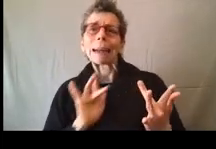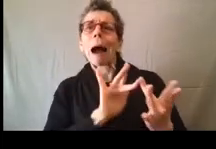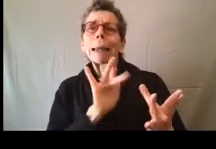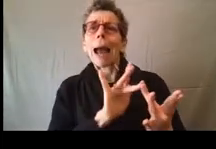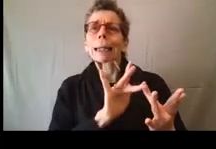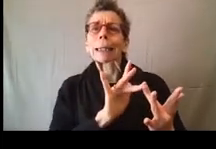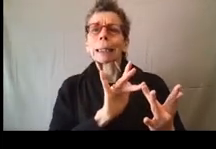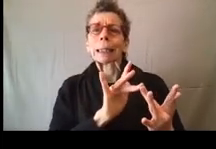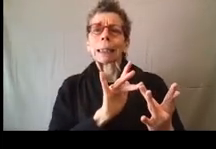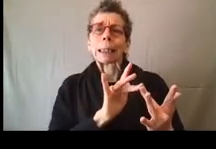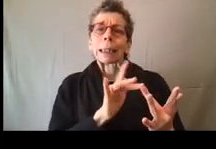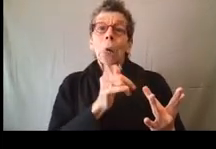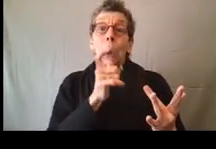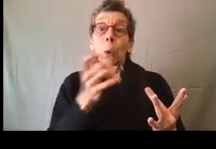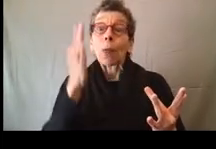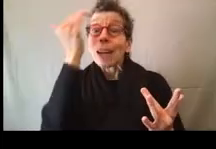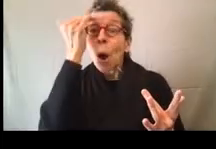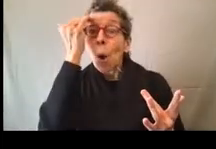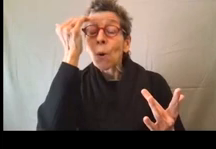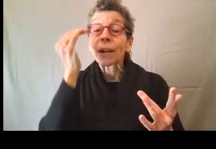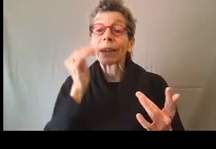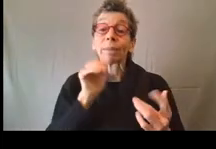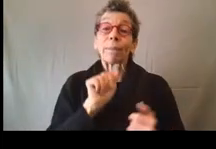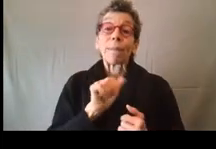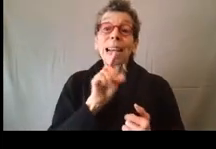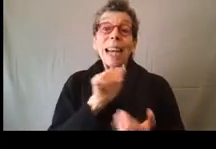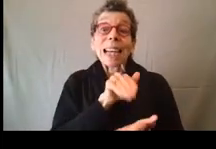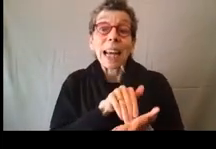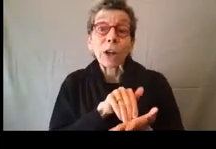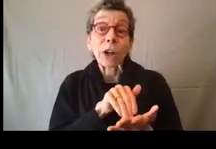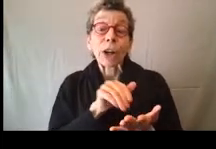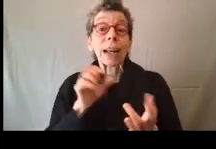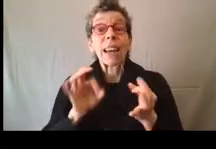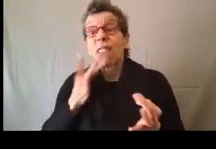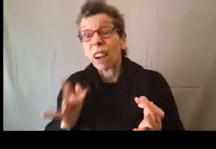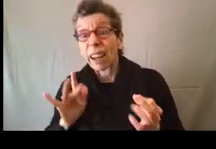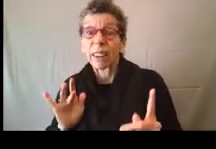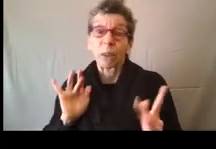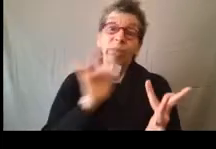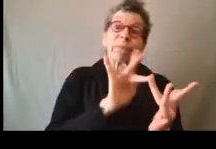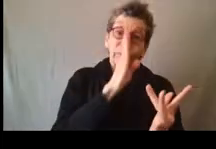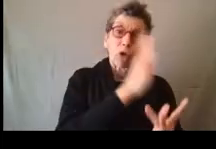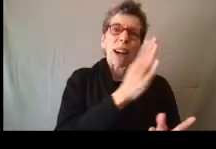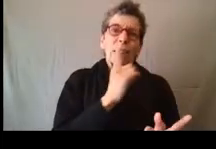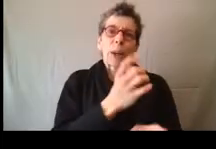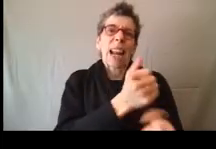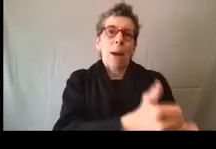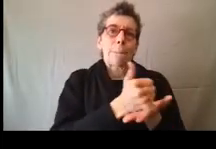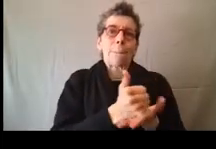maybe works with ADA, for that information if they are lucky. So, the most common way